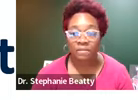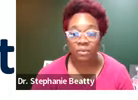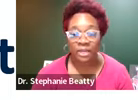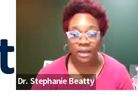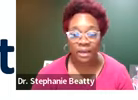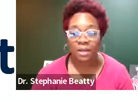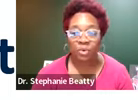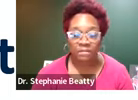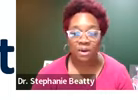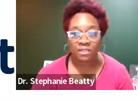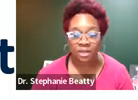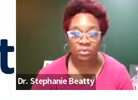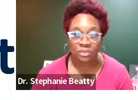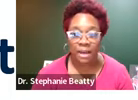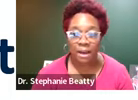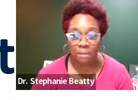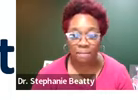whenever we can and whenever our schedules allow.